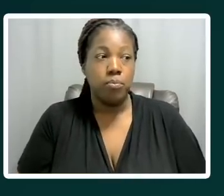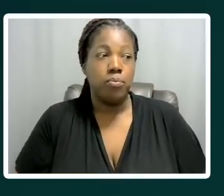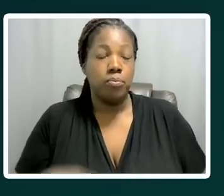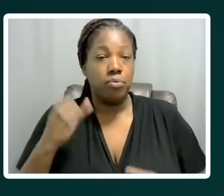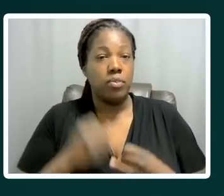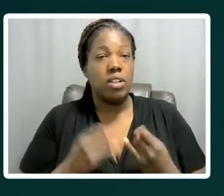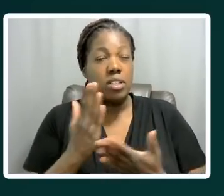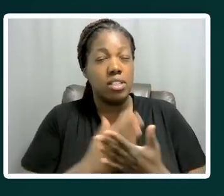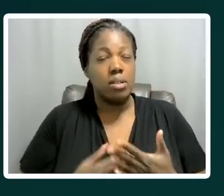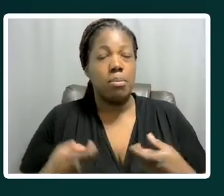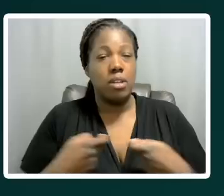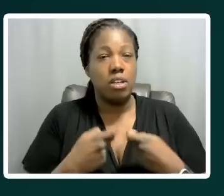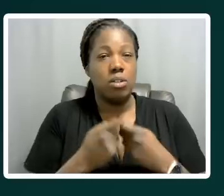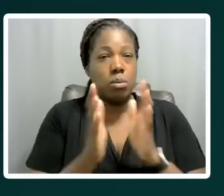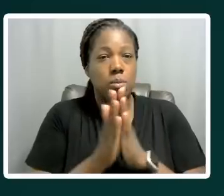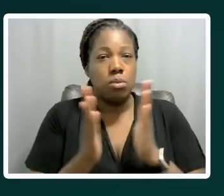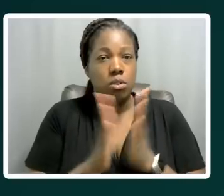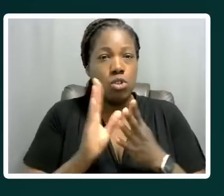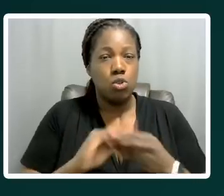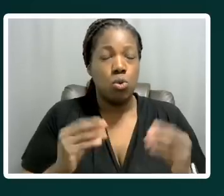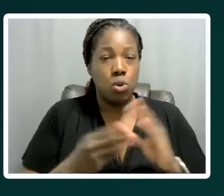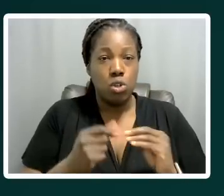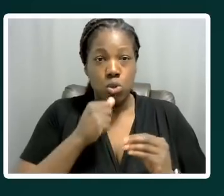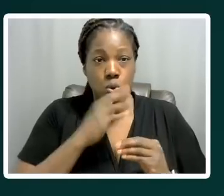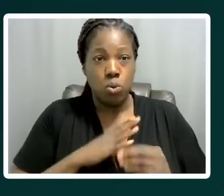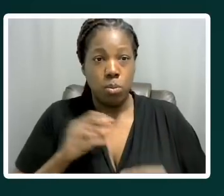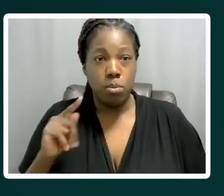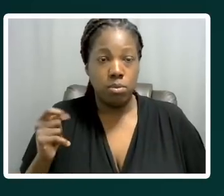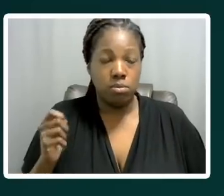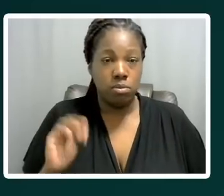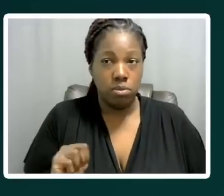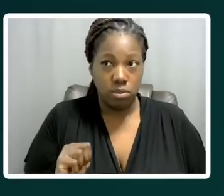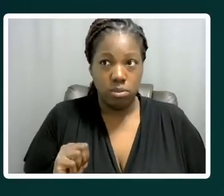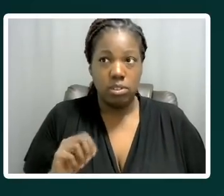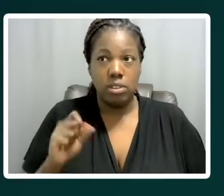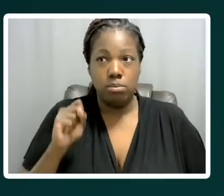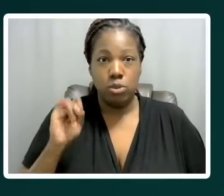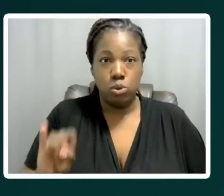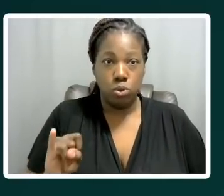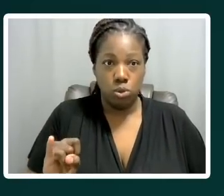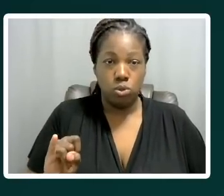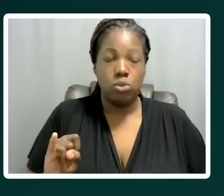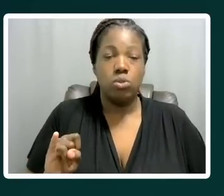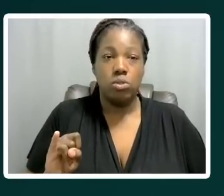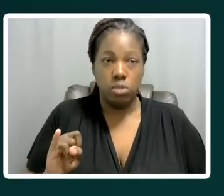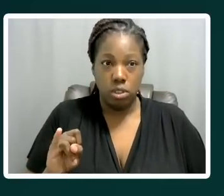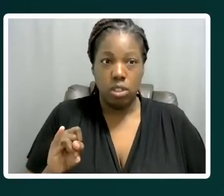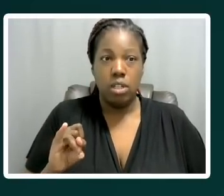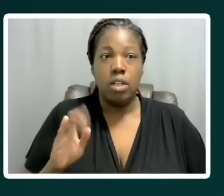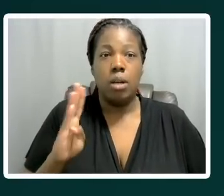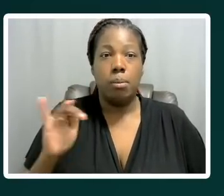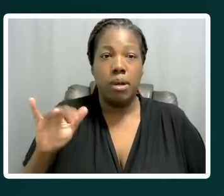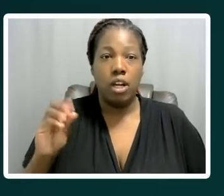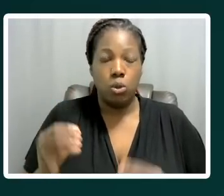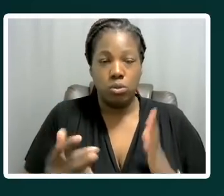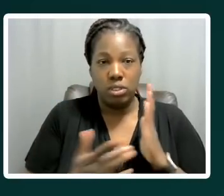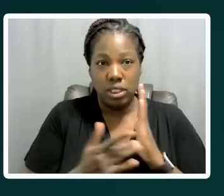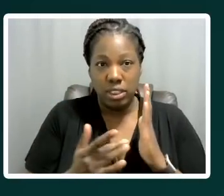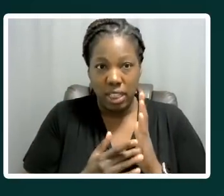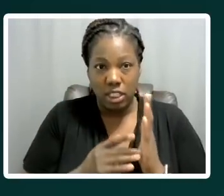such as Stories of Women in STEM at the Smithsonian in biotechnology or energy,